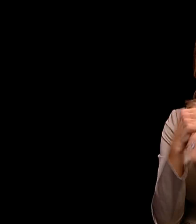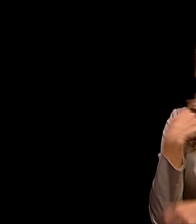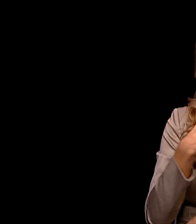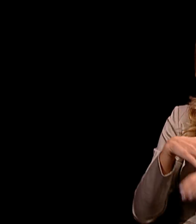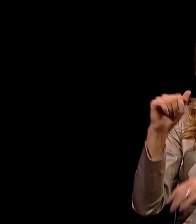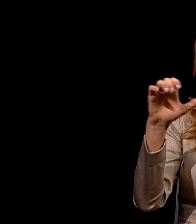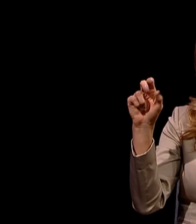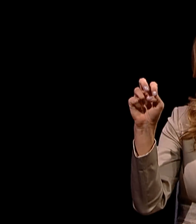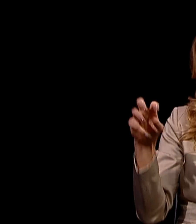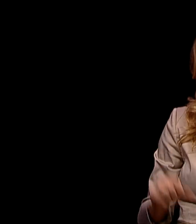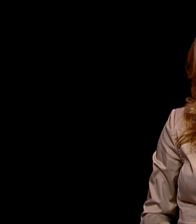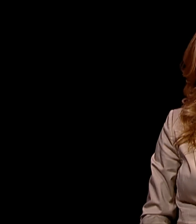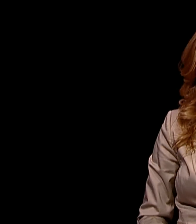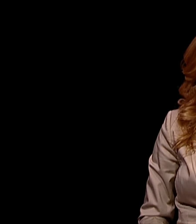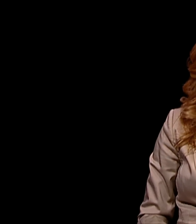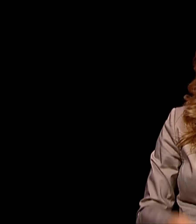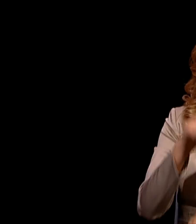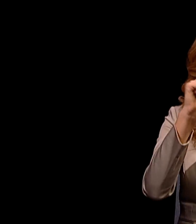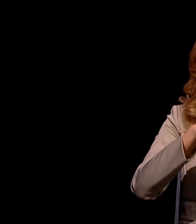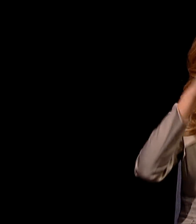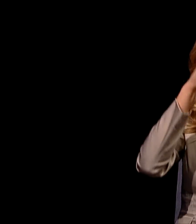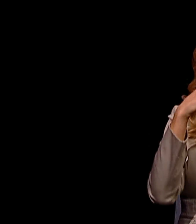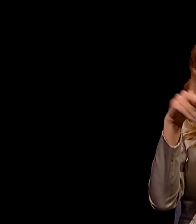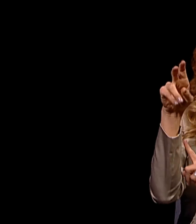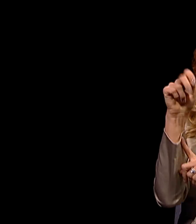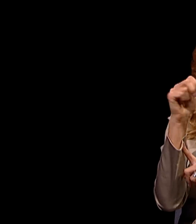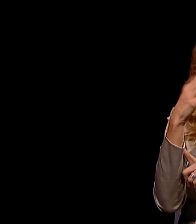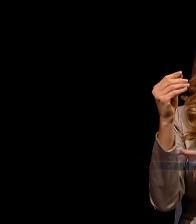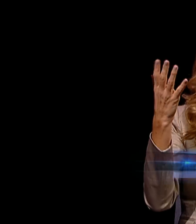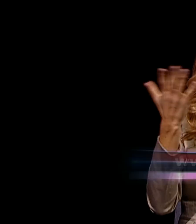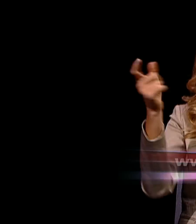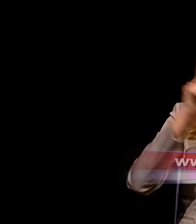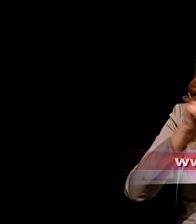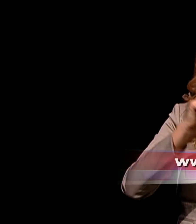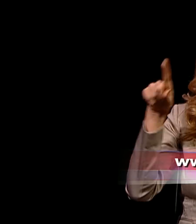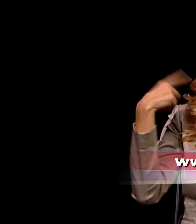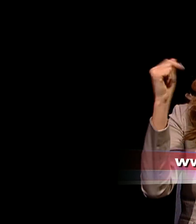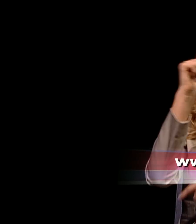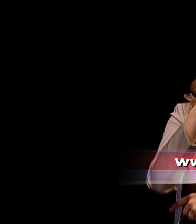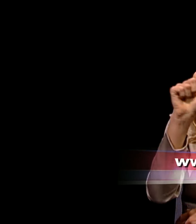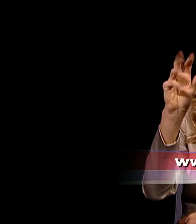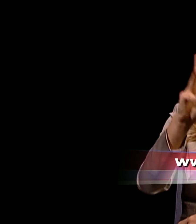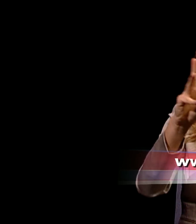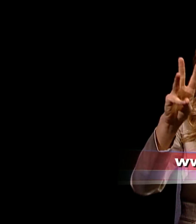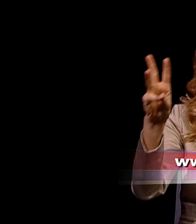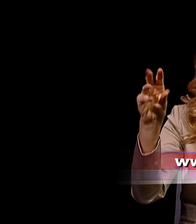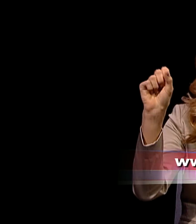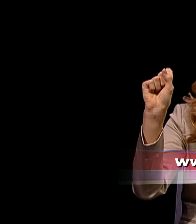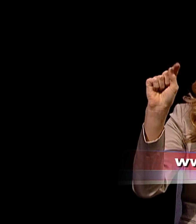Thank you Ken for being with us in Access News. Thank you. You can learn more about Ken and his journalism at